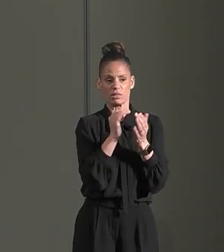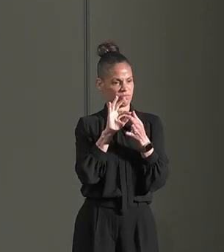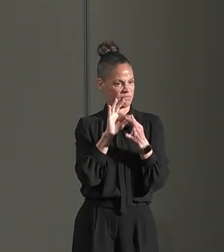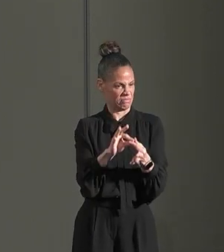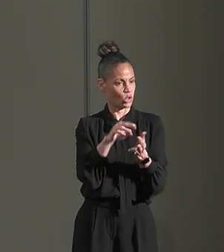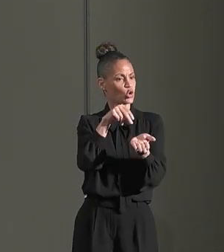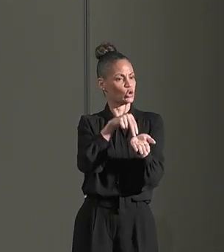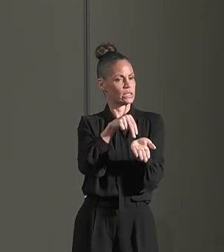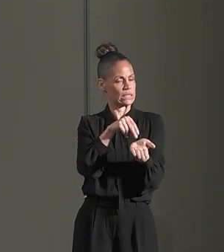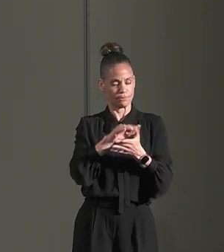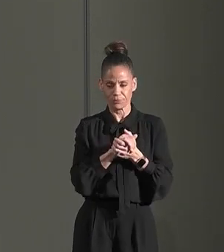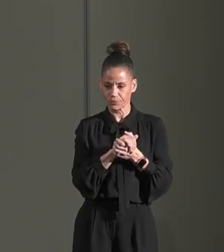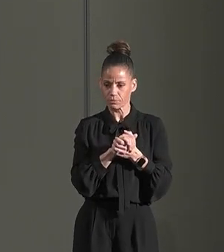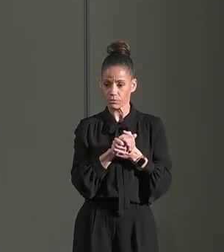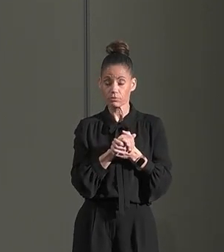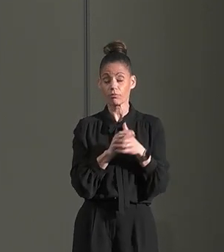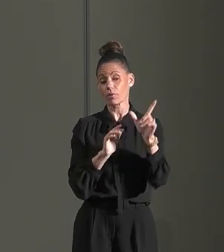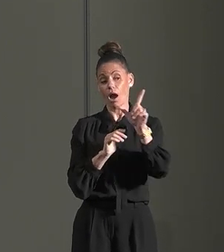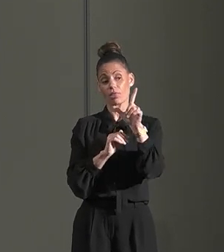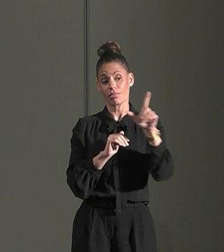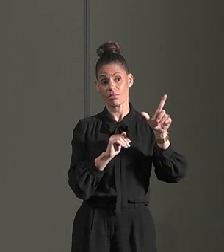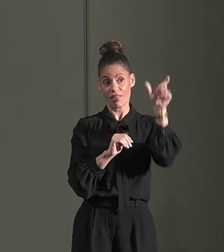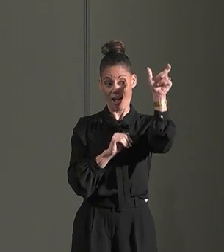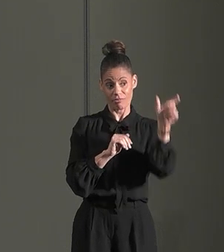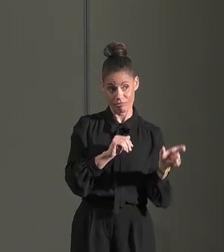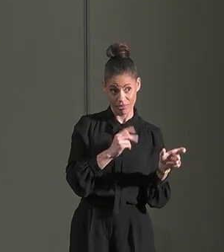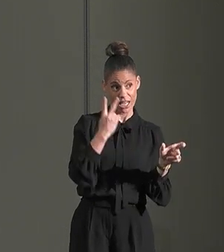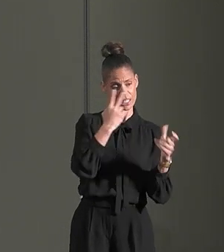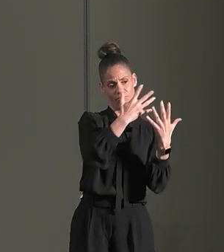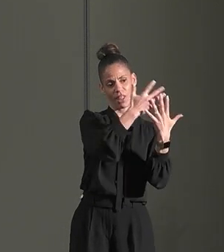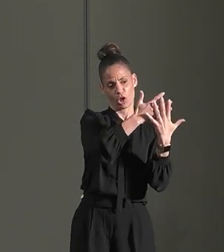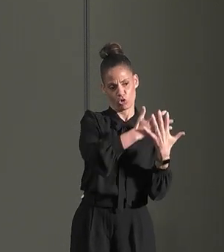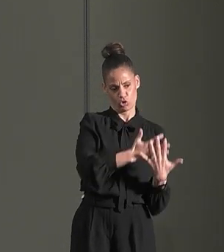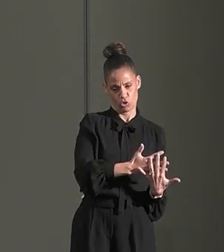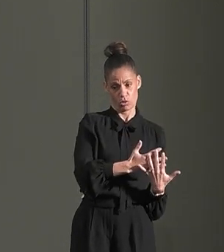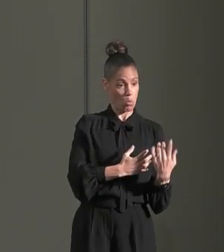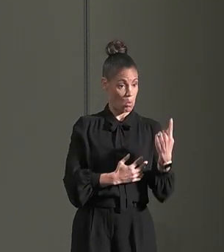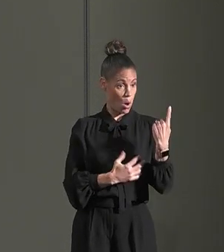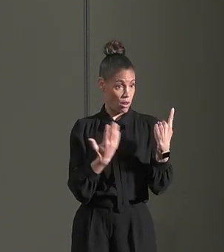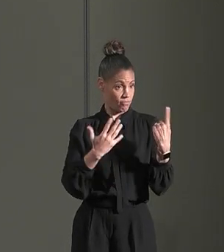have the ability on the left-hand side to have filters. One are these accessibility